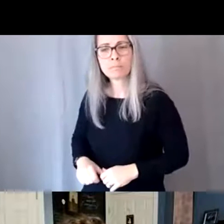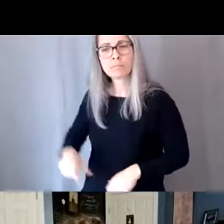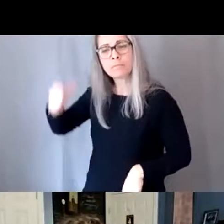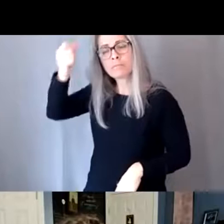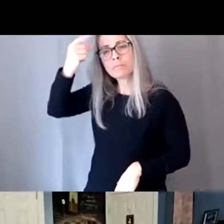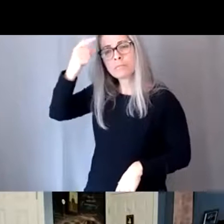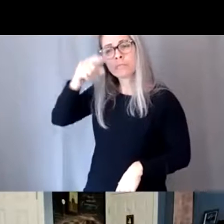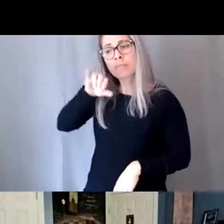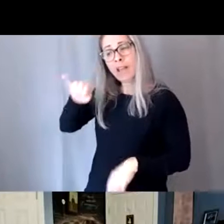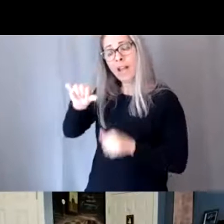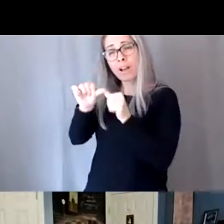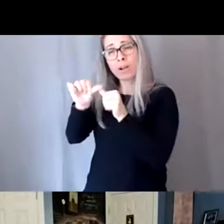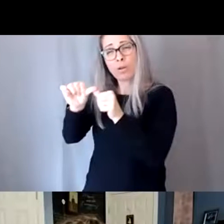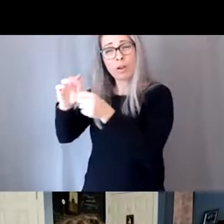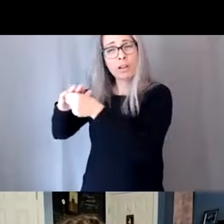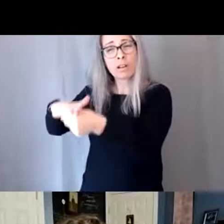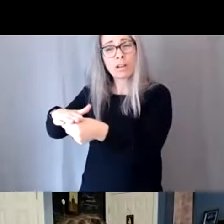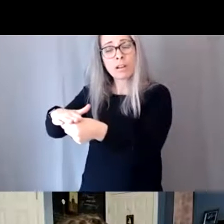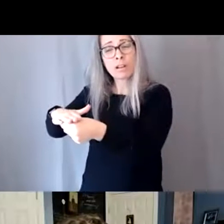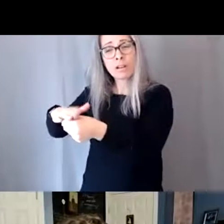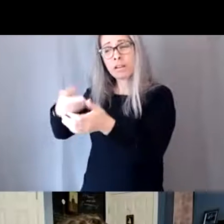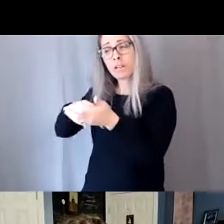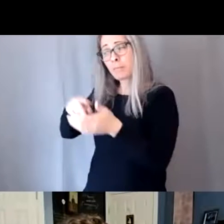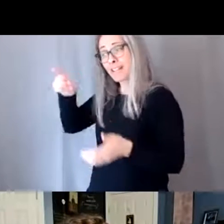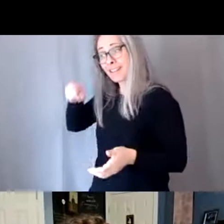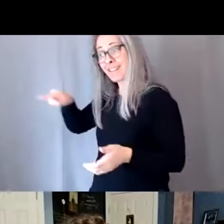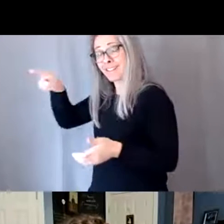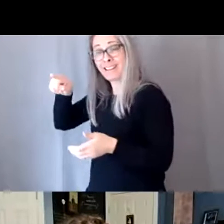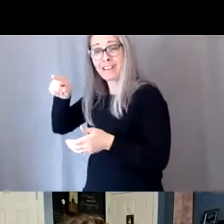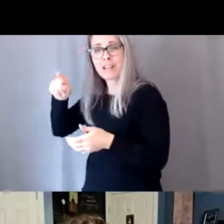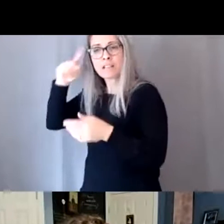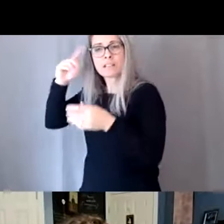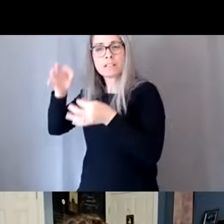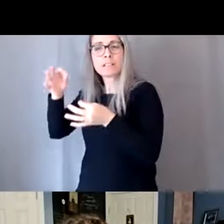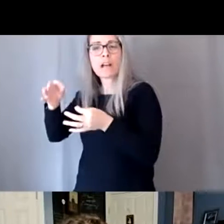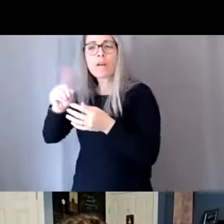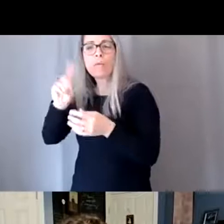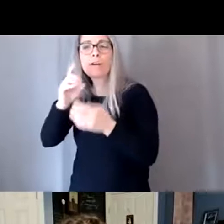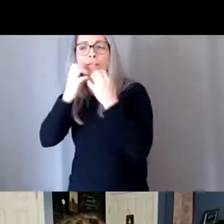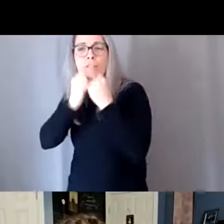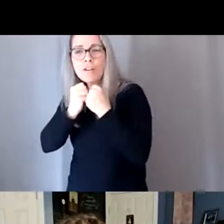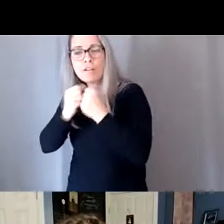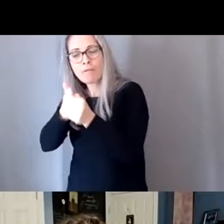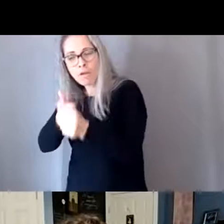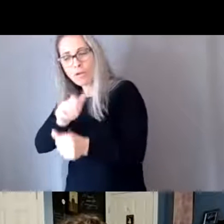leads to people and society determining who is valuable and worthy based on a person's language appearance religion